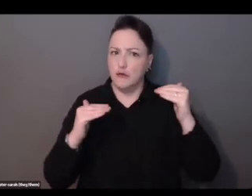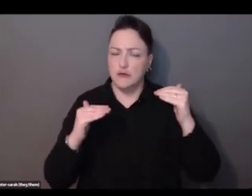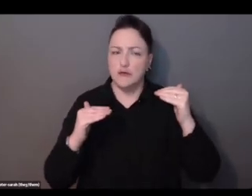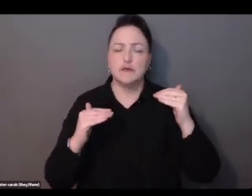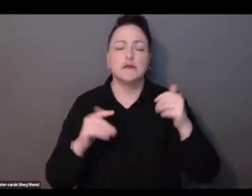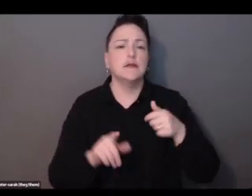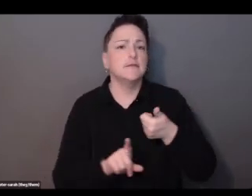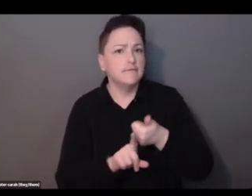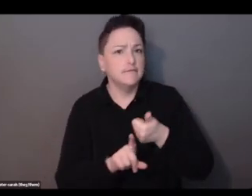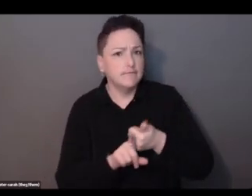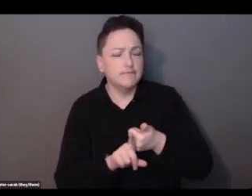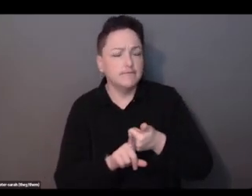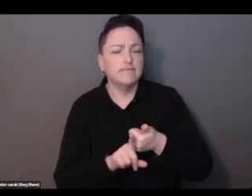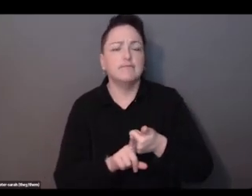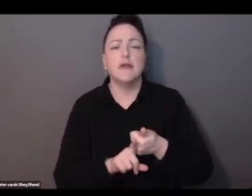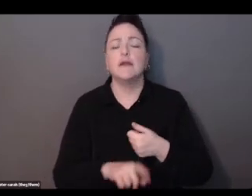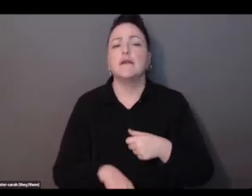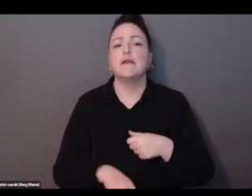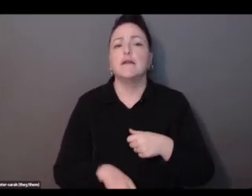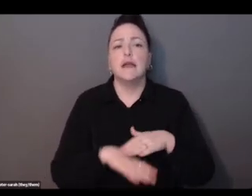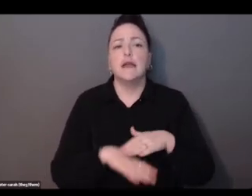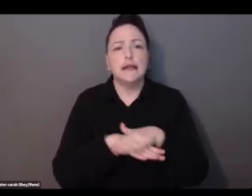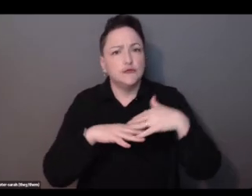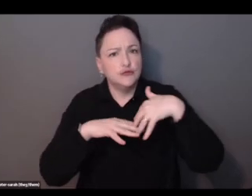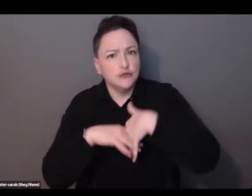Alaskan native and Oklahoma receive services,